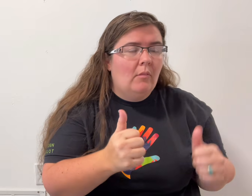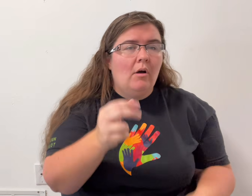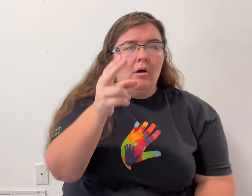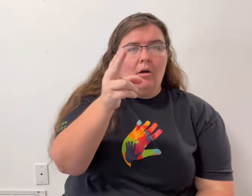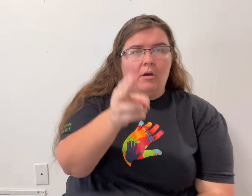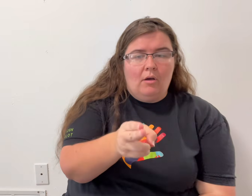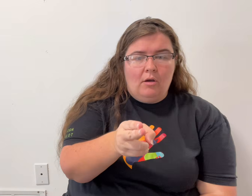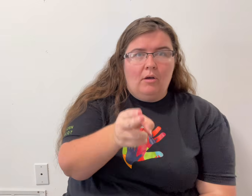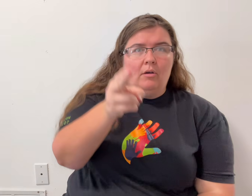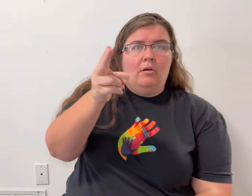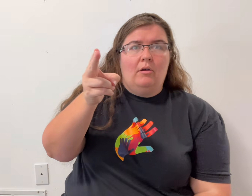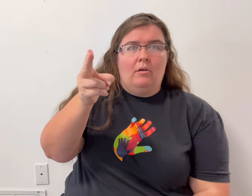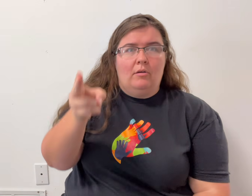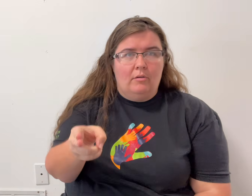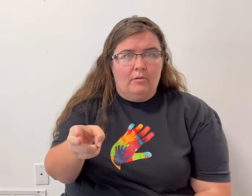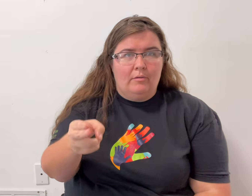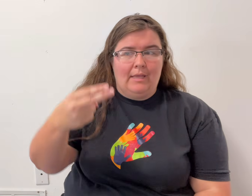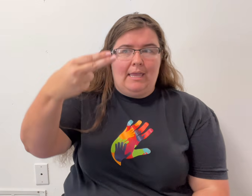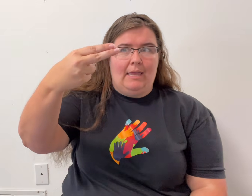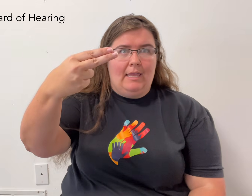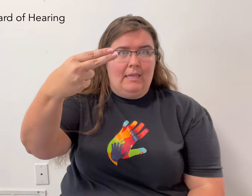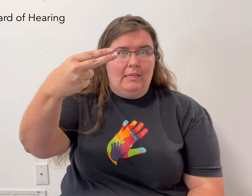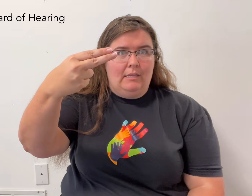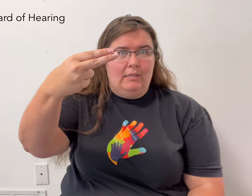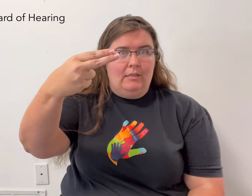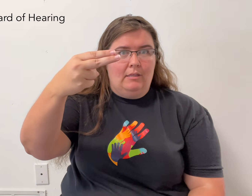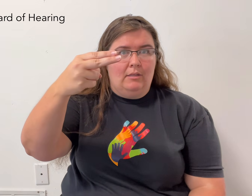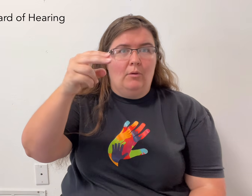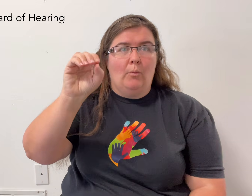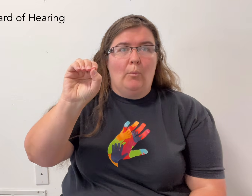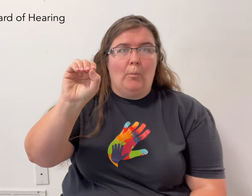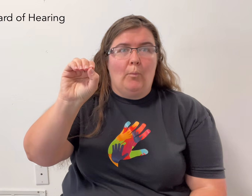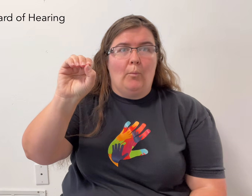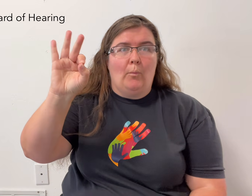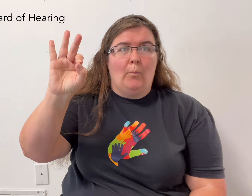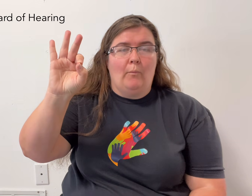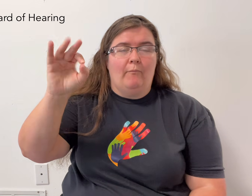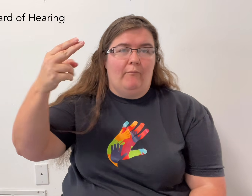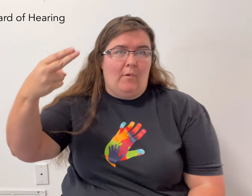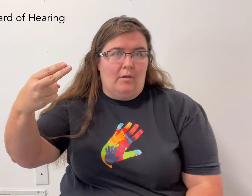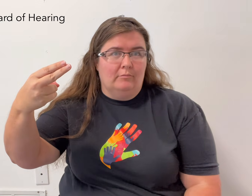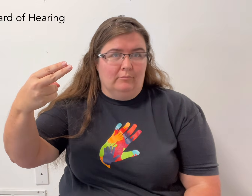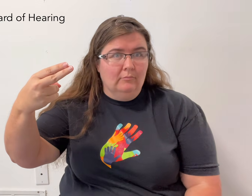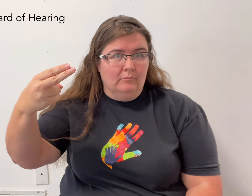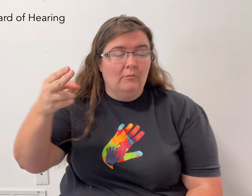he's Hard of Hearing (HofH)